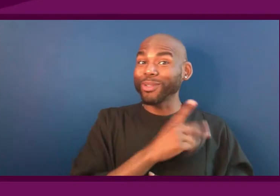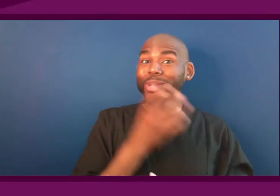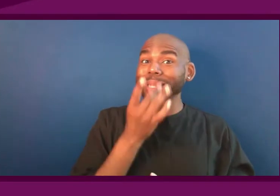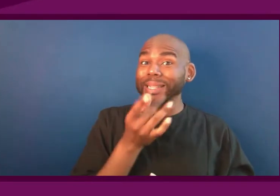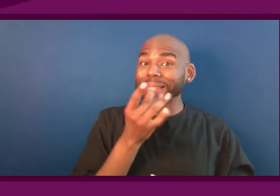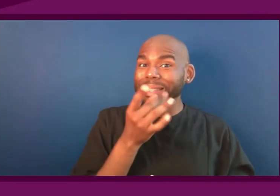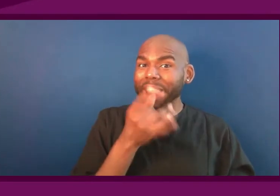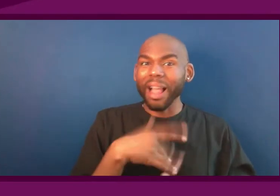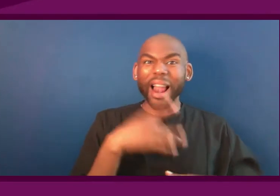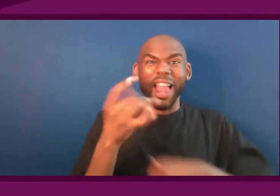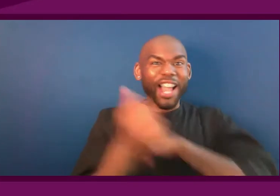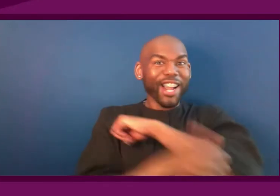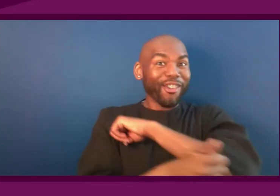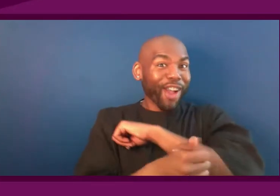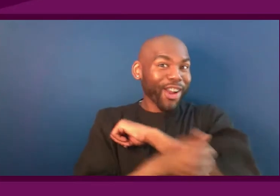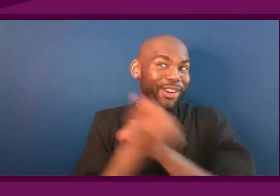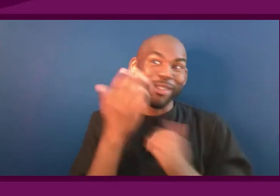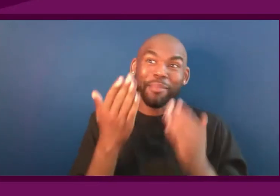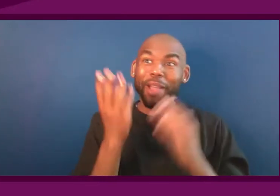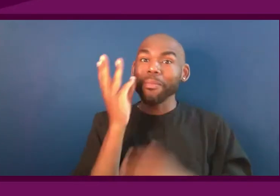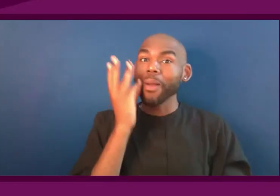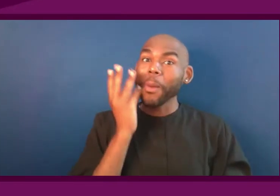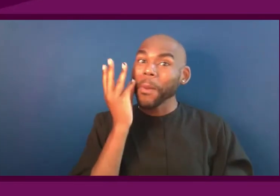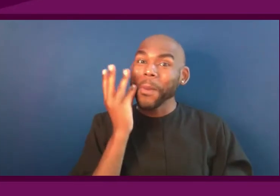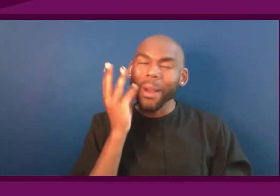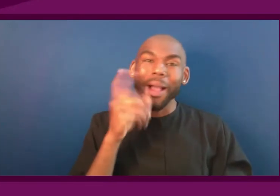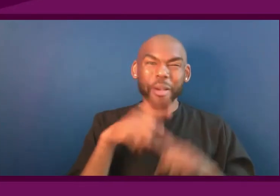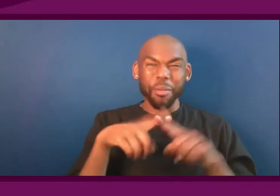Well first let me just say, I think you're doing some absolutely